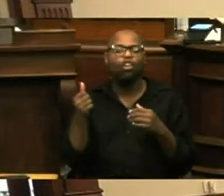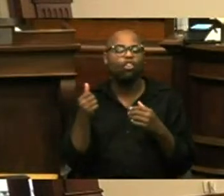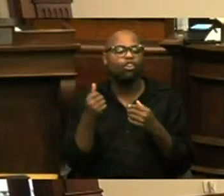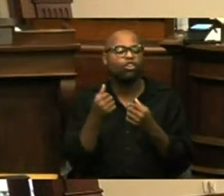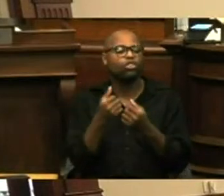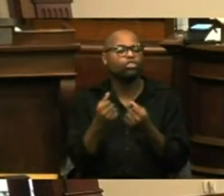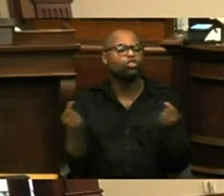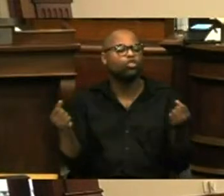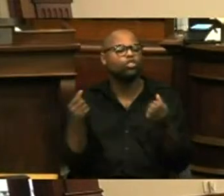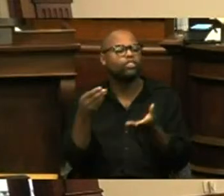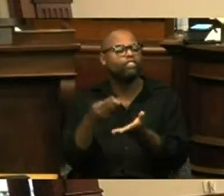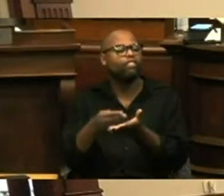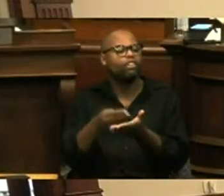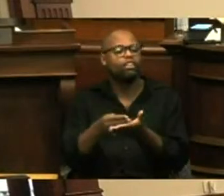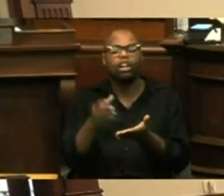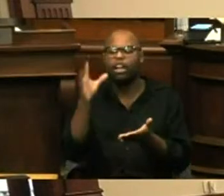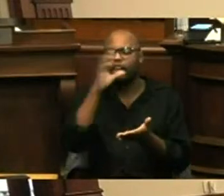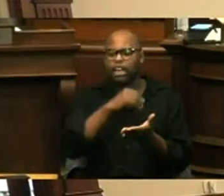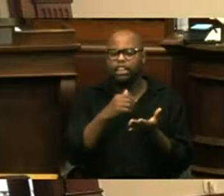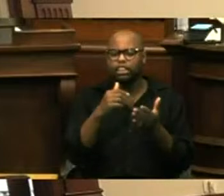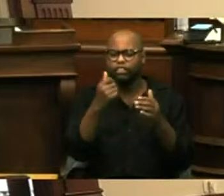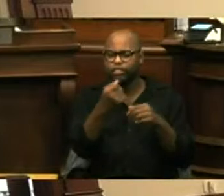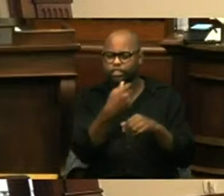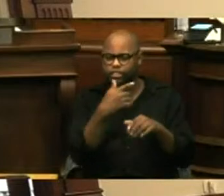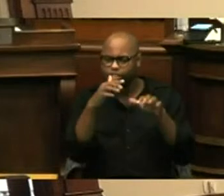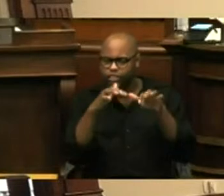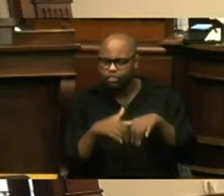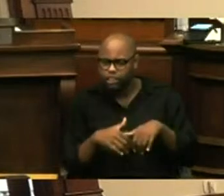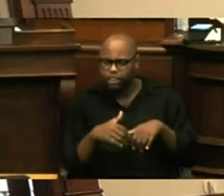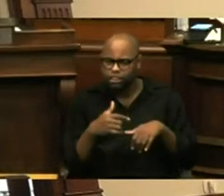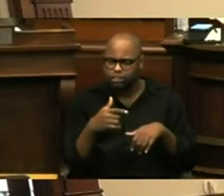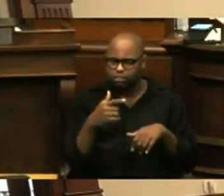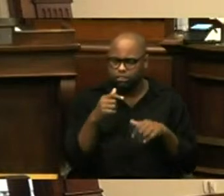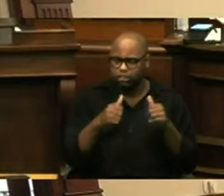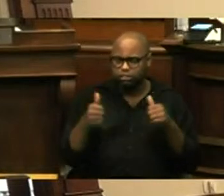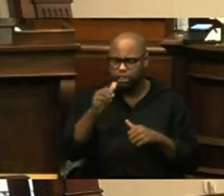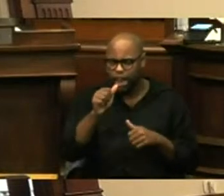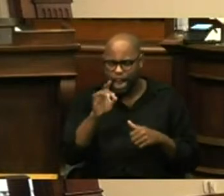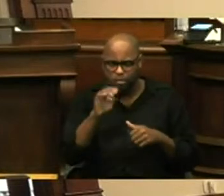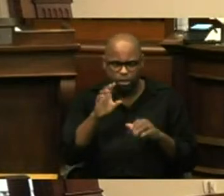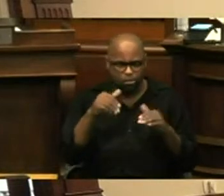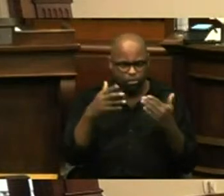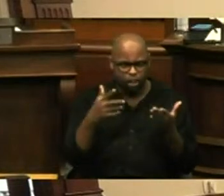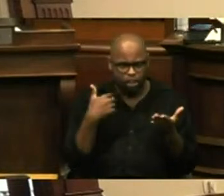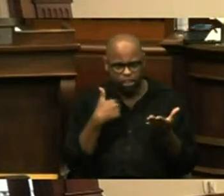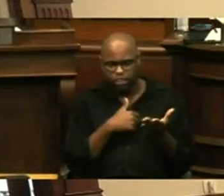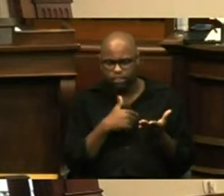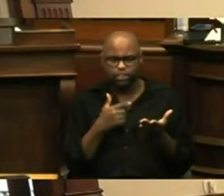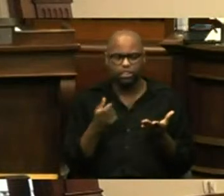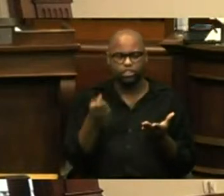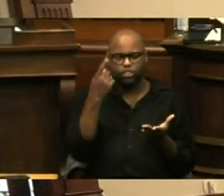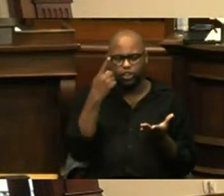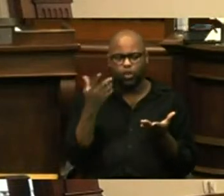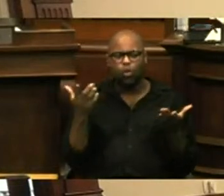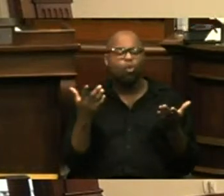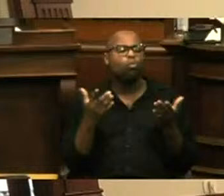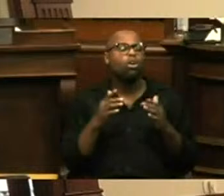building to find other sources of funds, I guess in writing,